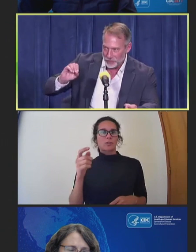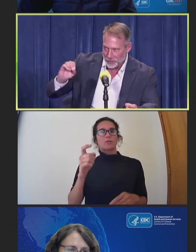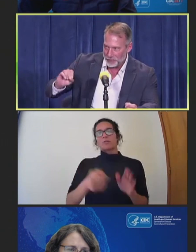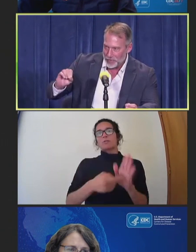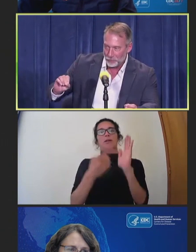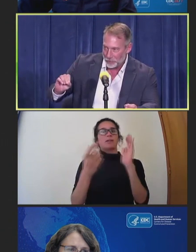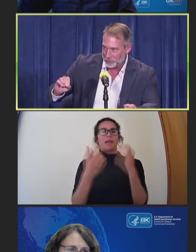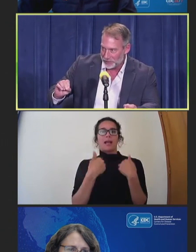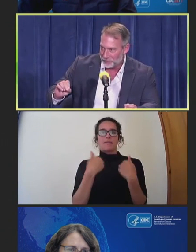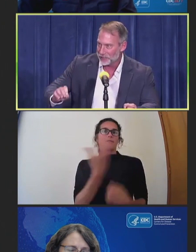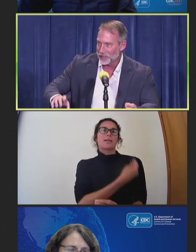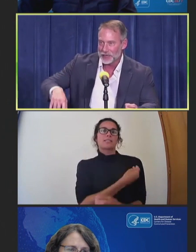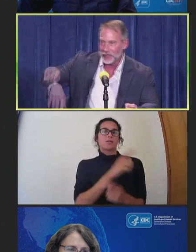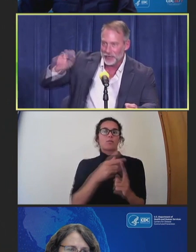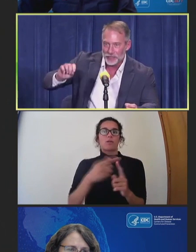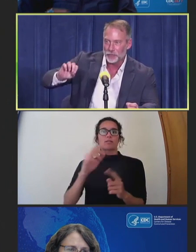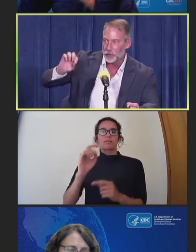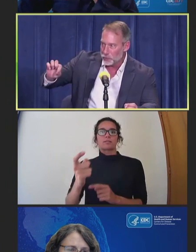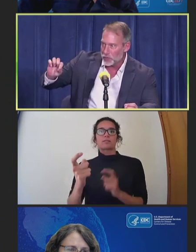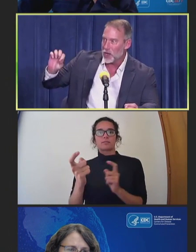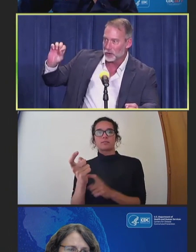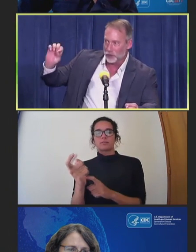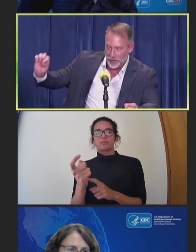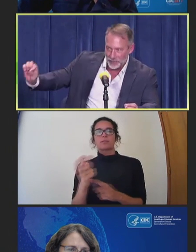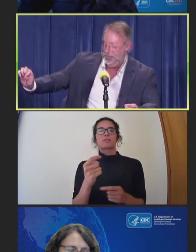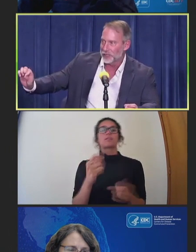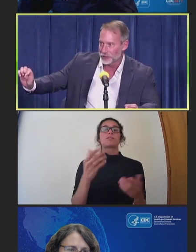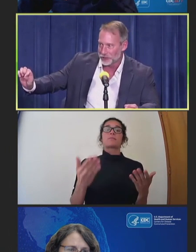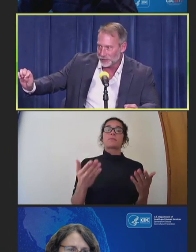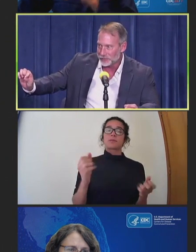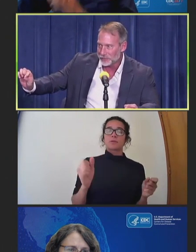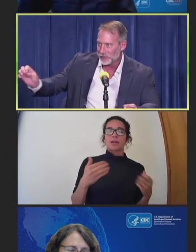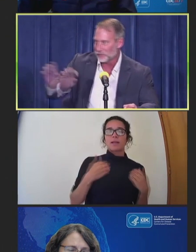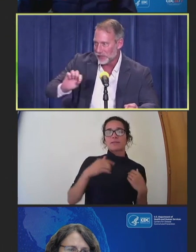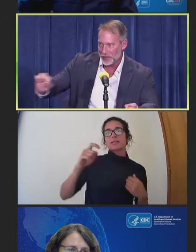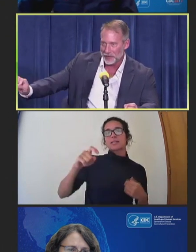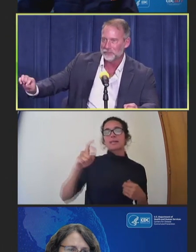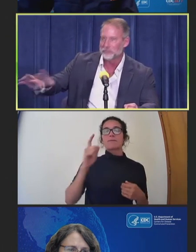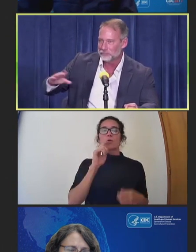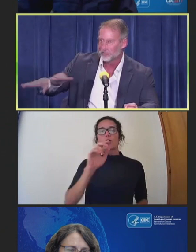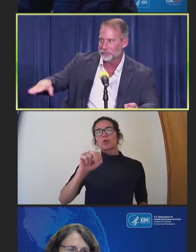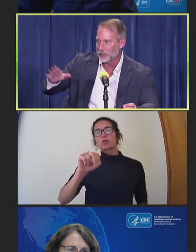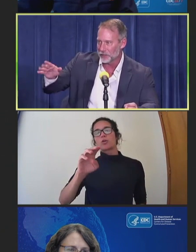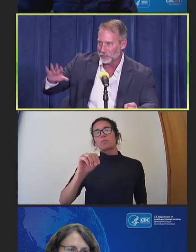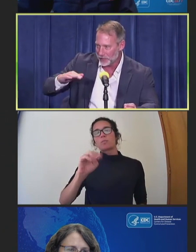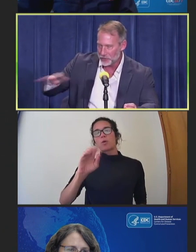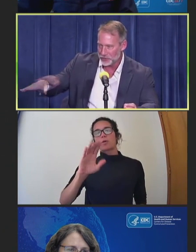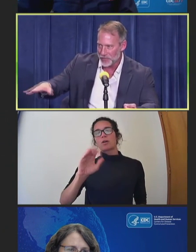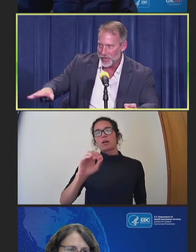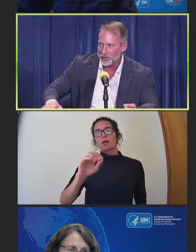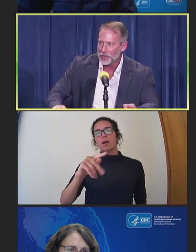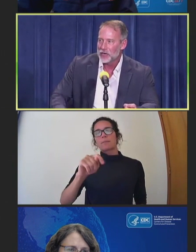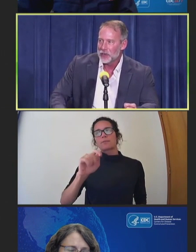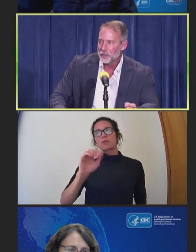you can get real specific like need for pneumococcal vaccination and use that.